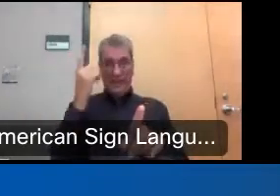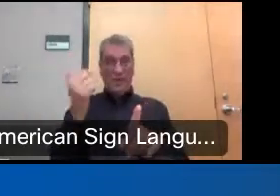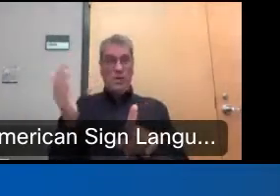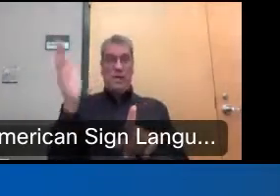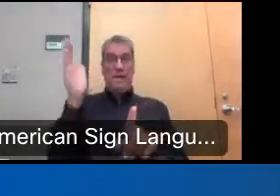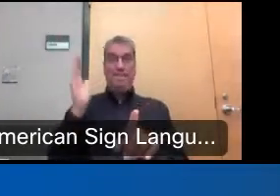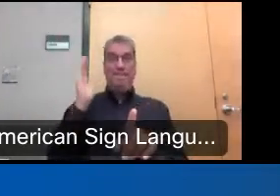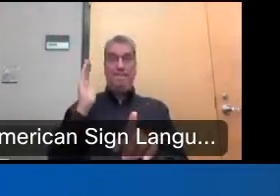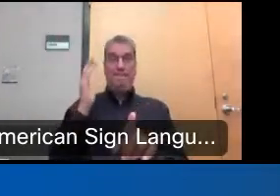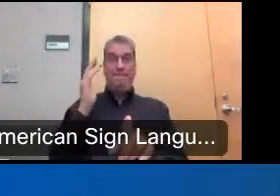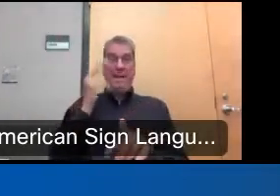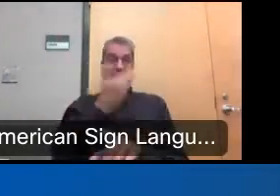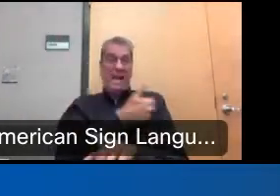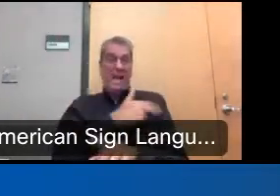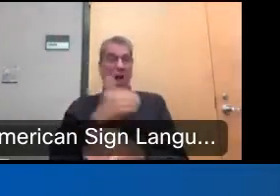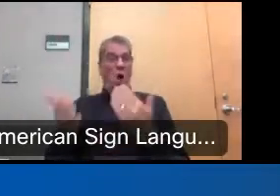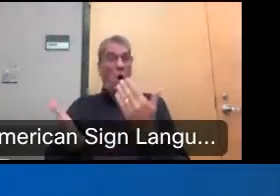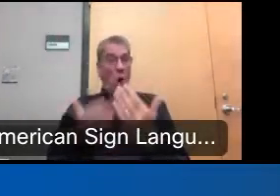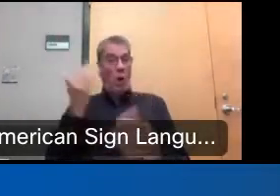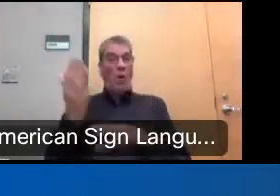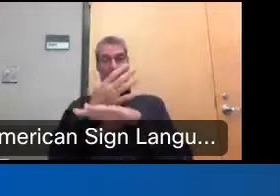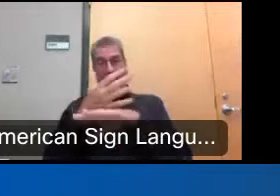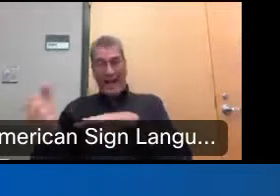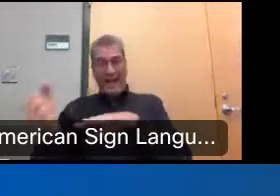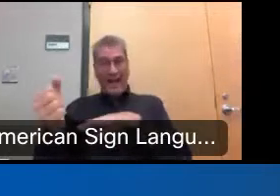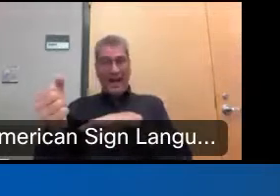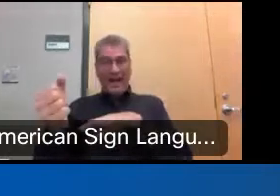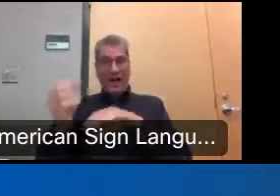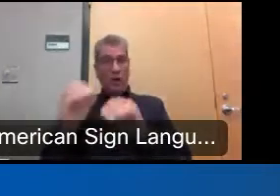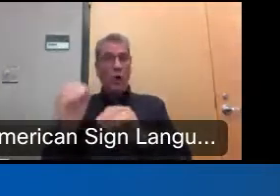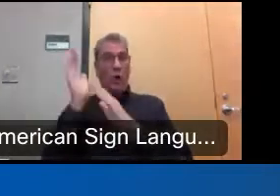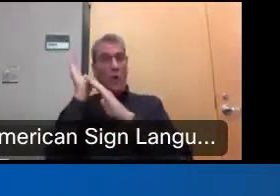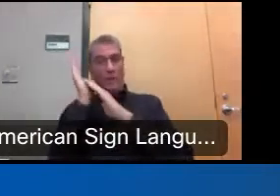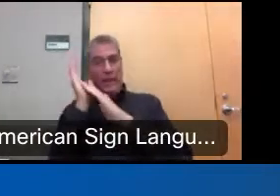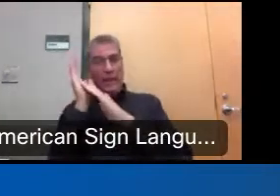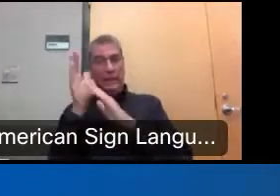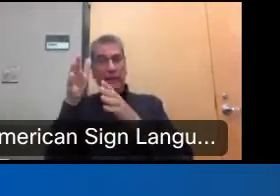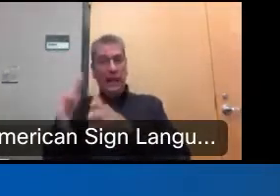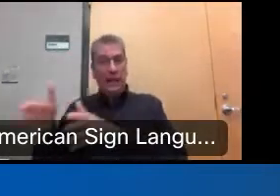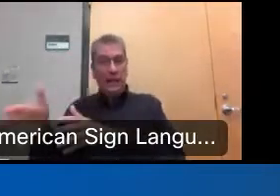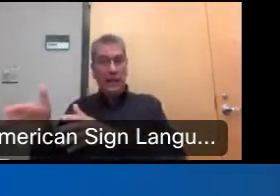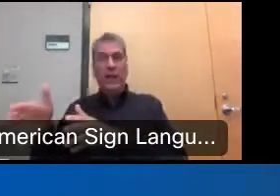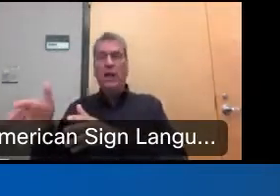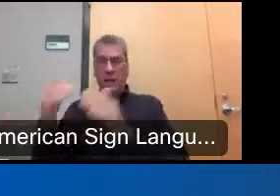where the hospitals almost ran out of capacity. We know that we came very close in many instances